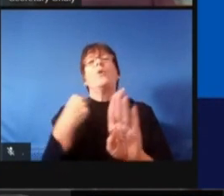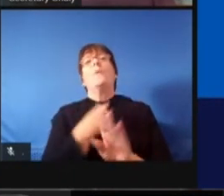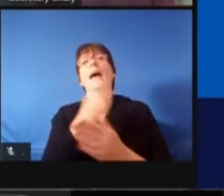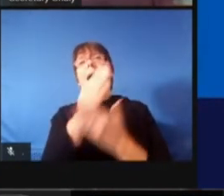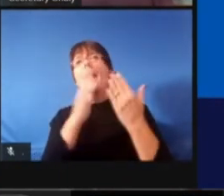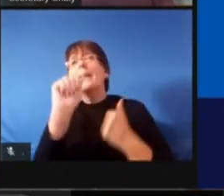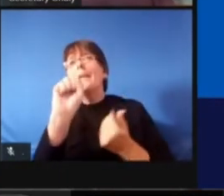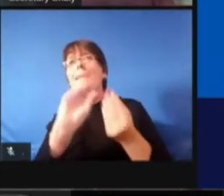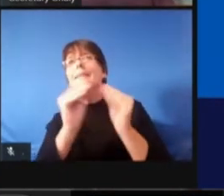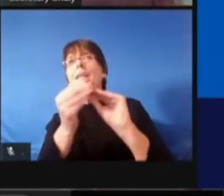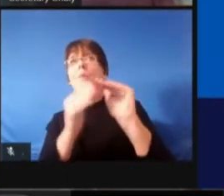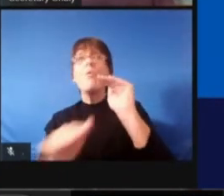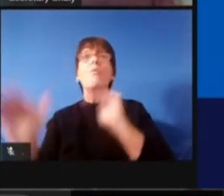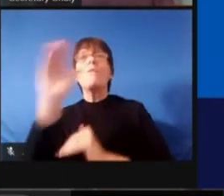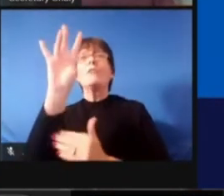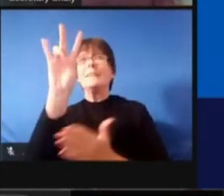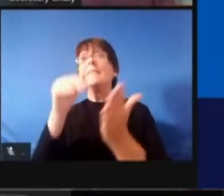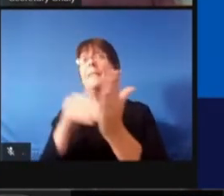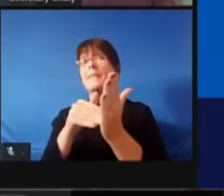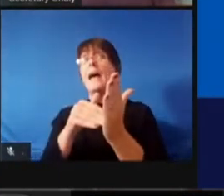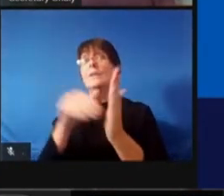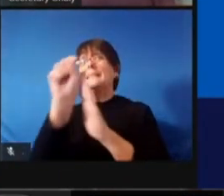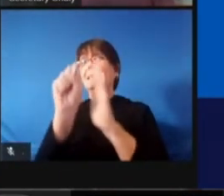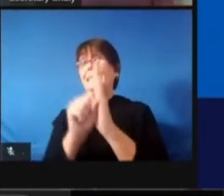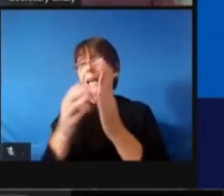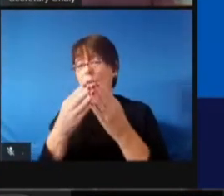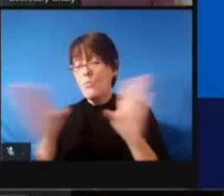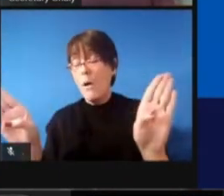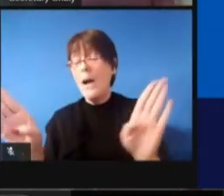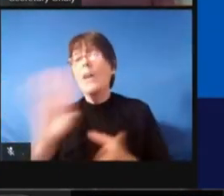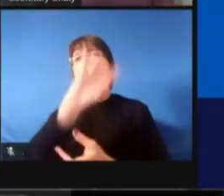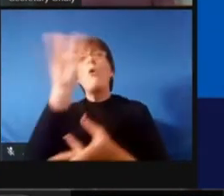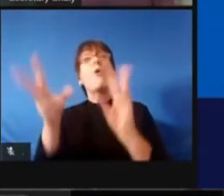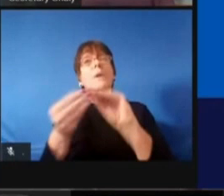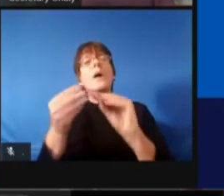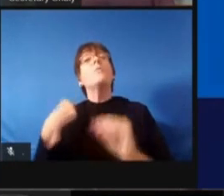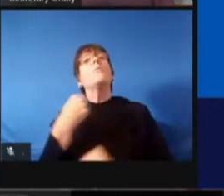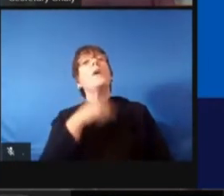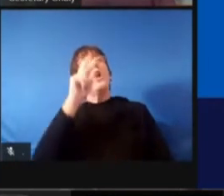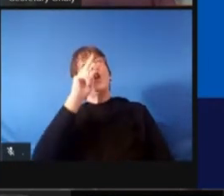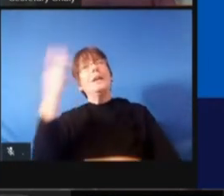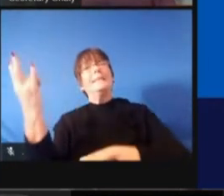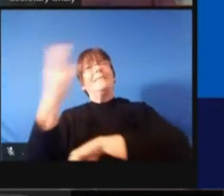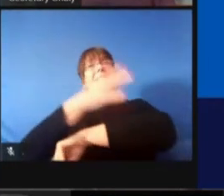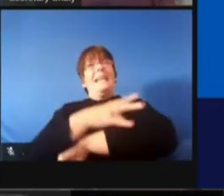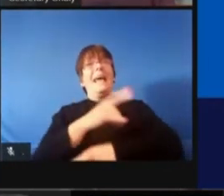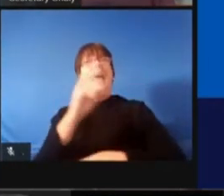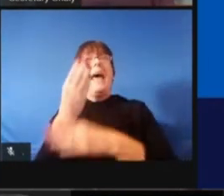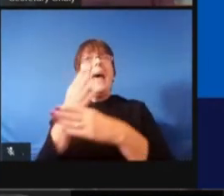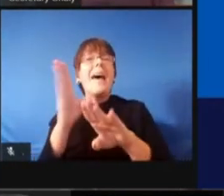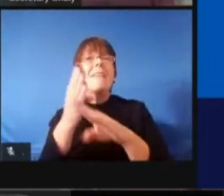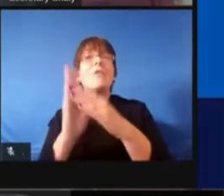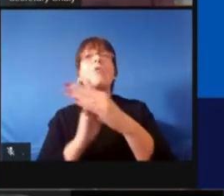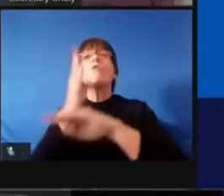IS OFTEN LOWER IN TERMS OF THE NUMBER. YOU SAW IN THE PREVIOUS COUPLE OF DAYS WHERE WE HAD CASE NUMBERS OVER 7000,